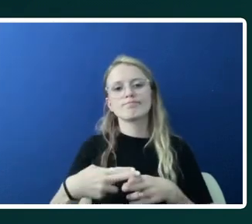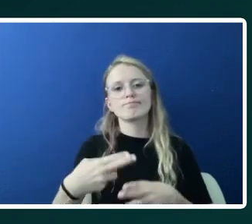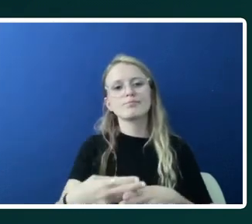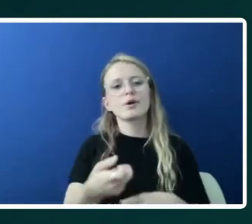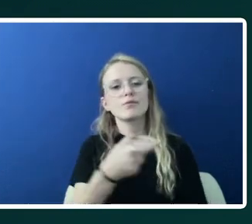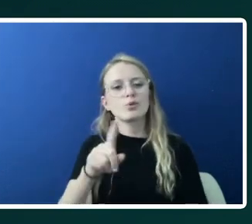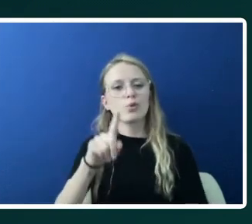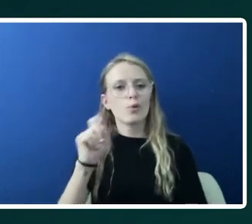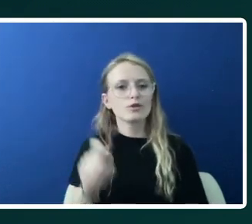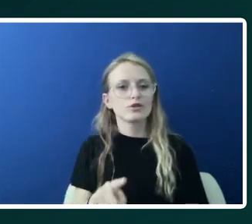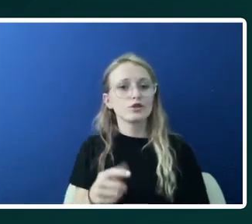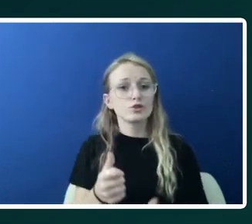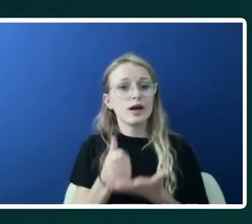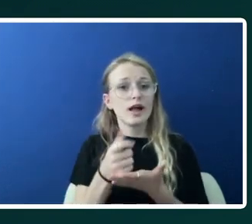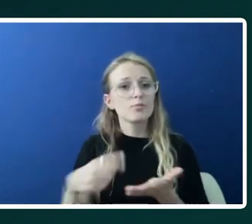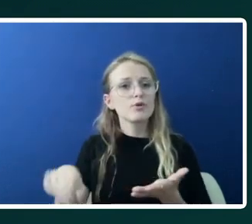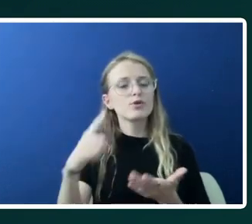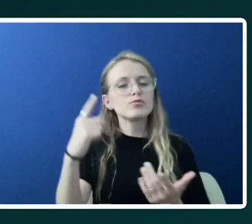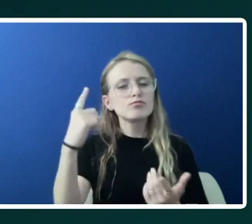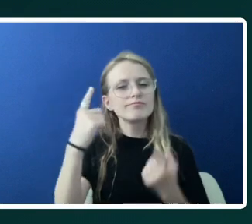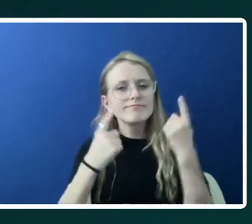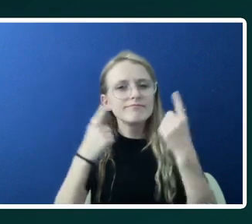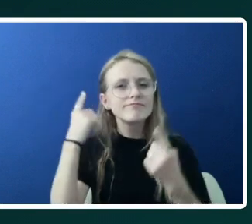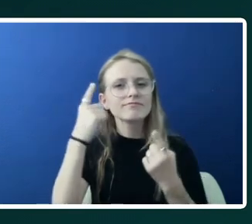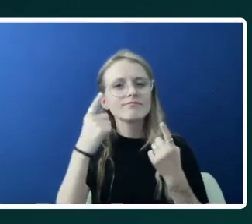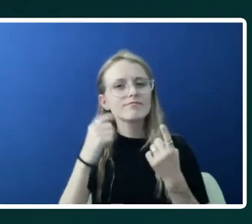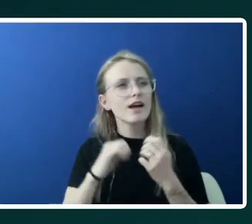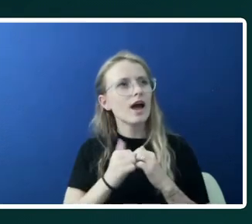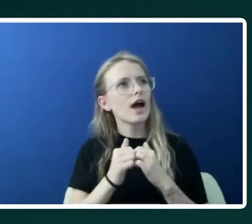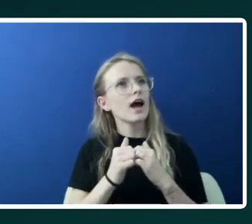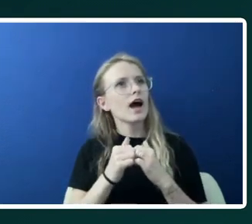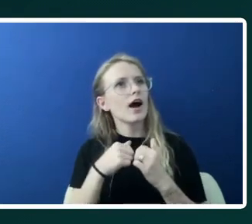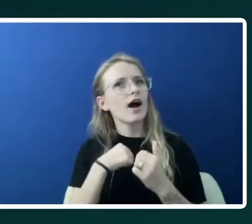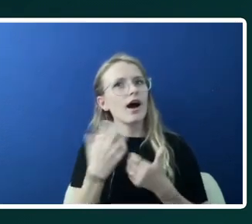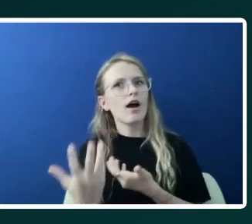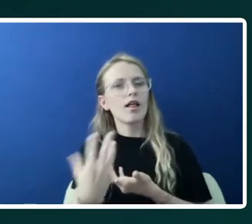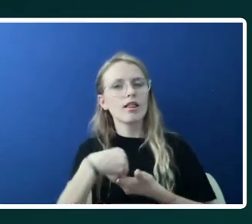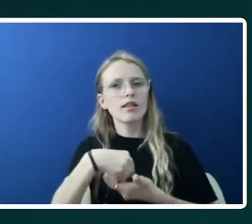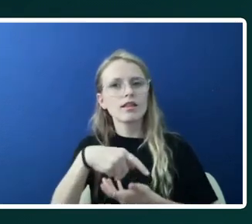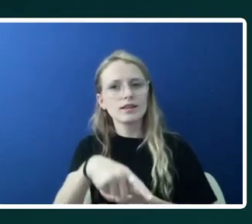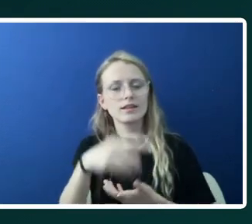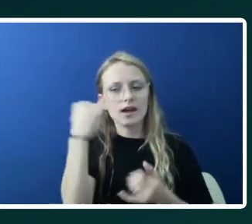you consider how you might incorporate some of these ideas or techniques in your own learning